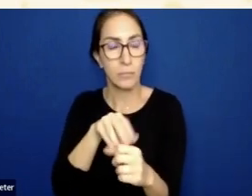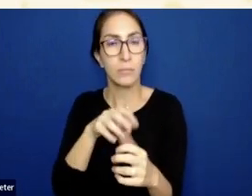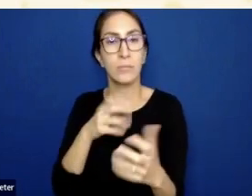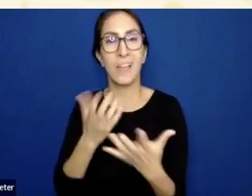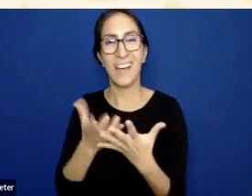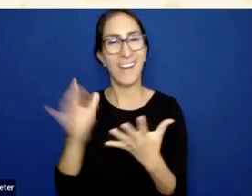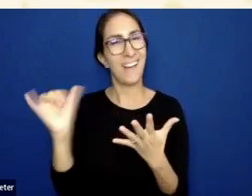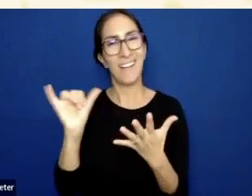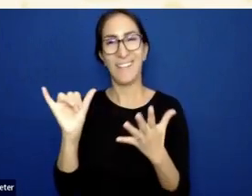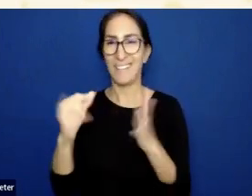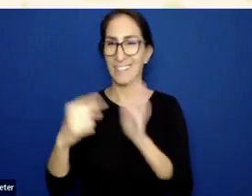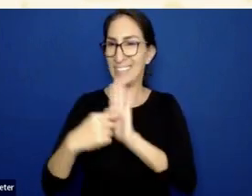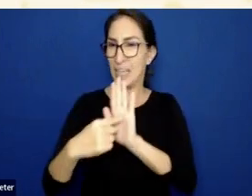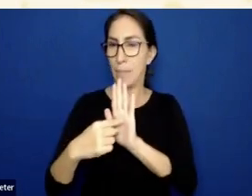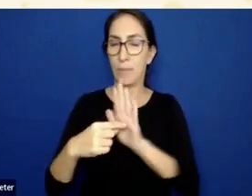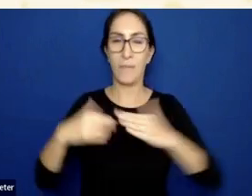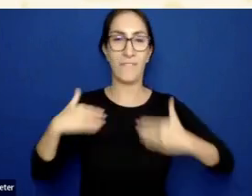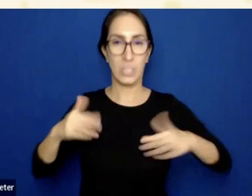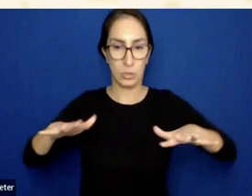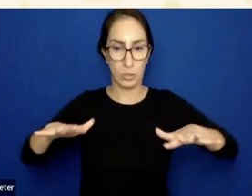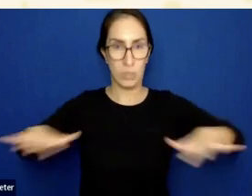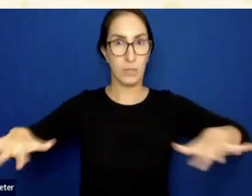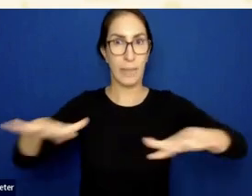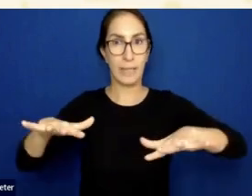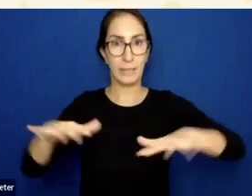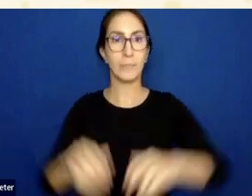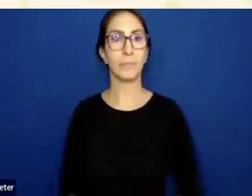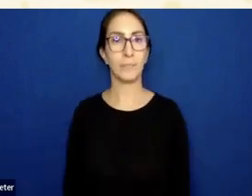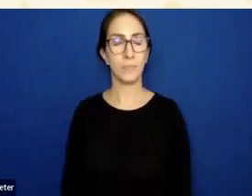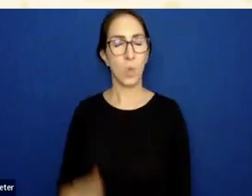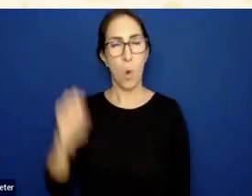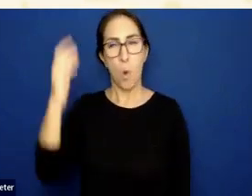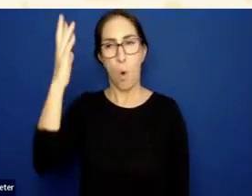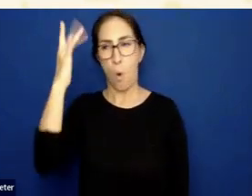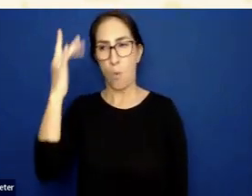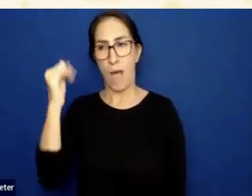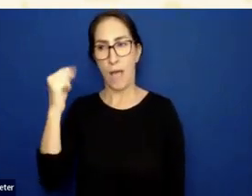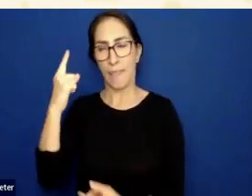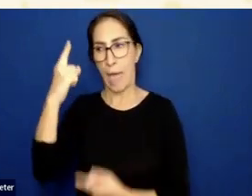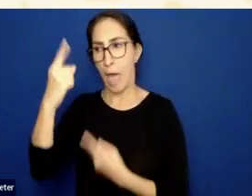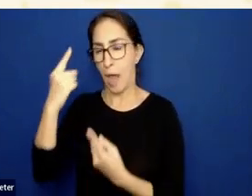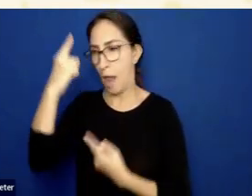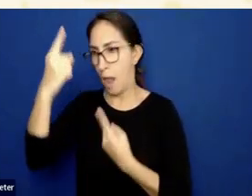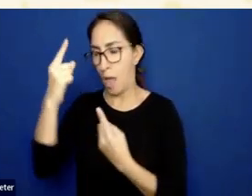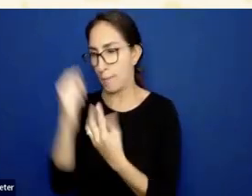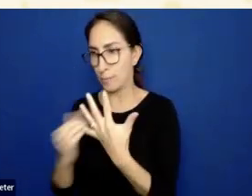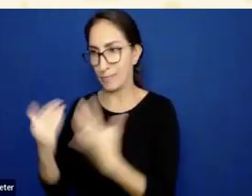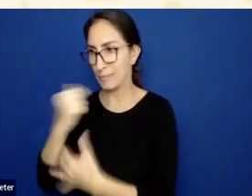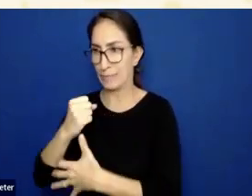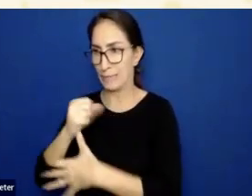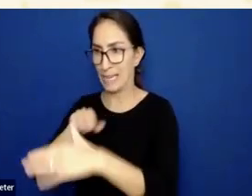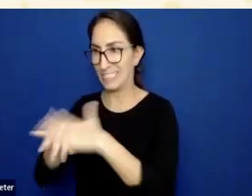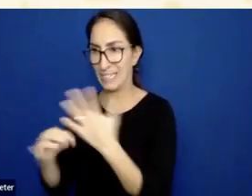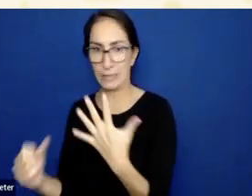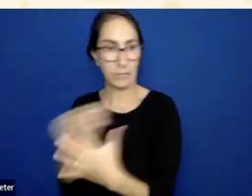So why should we always try to do this at the beginning of our conversations? It’s because we cannot forget that when we are talking